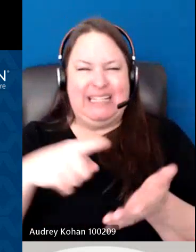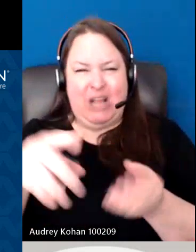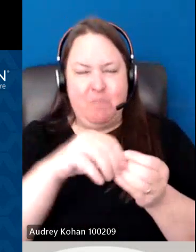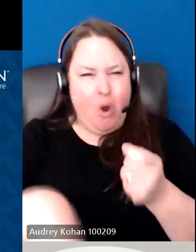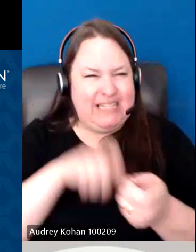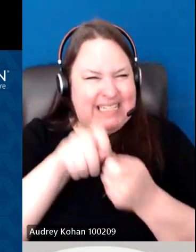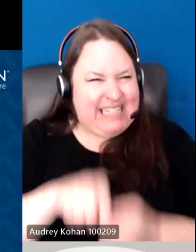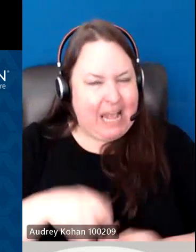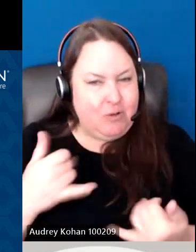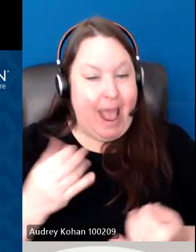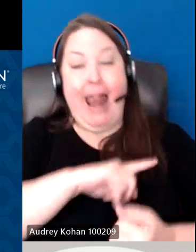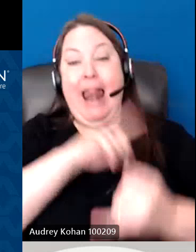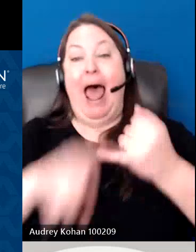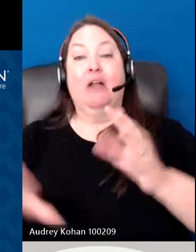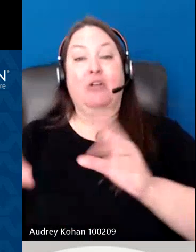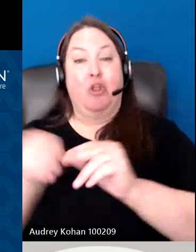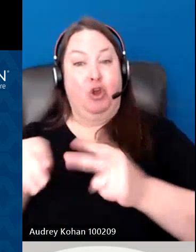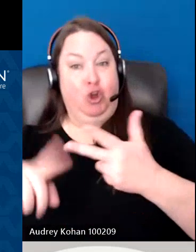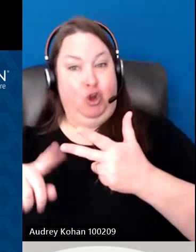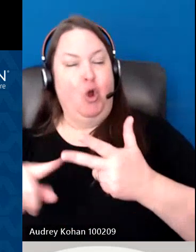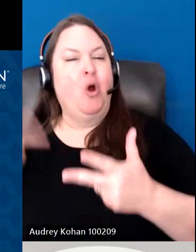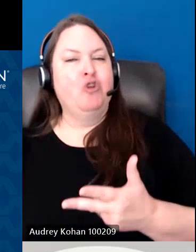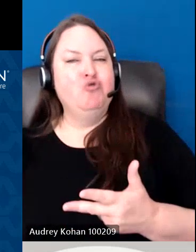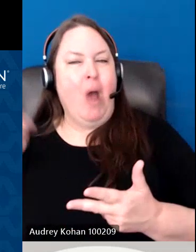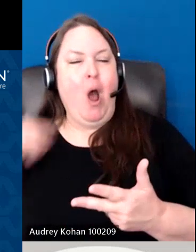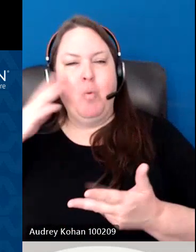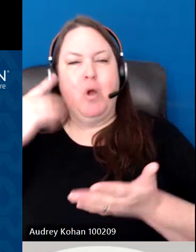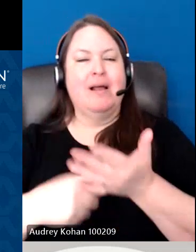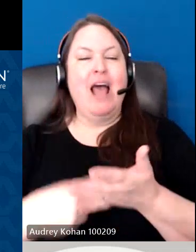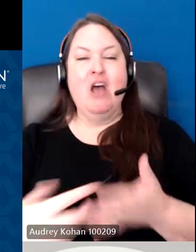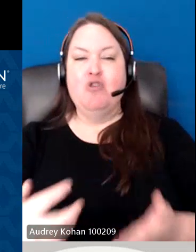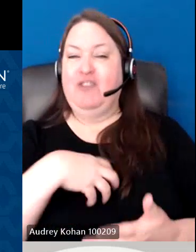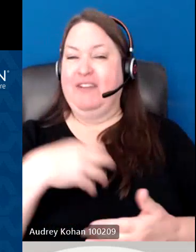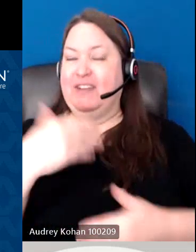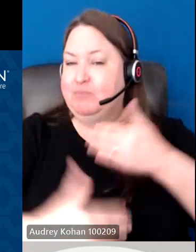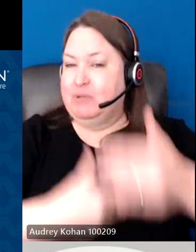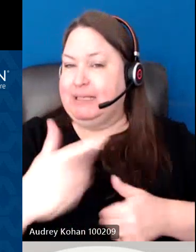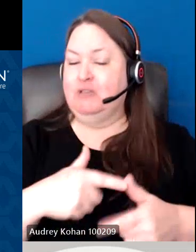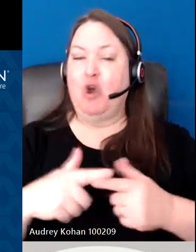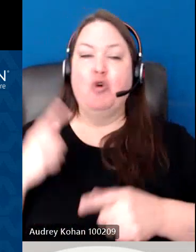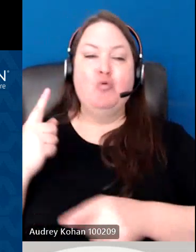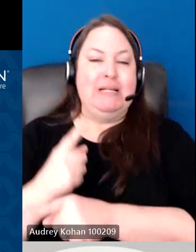final session Drew and I will cover the grievance procedures reasonable accommodations and staff